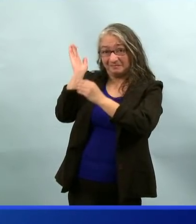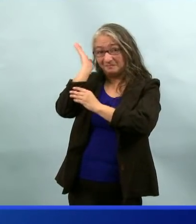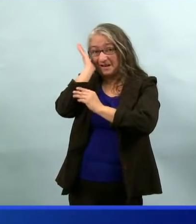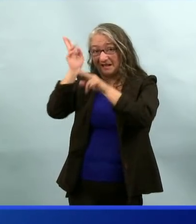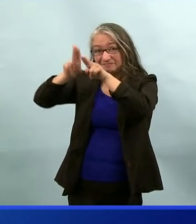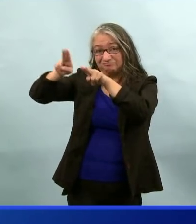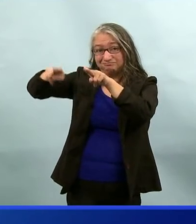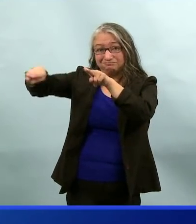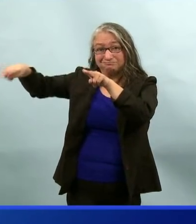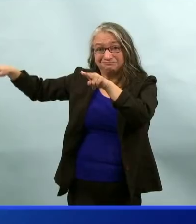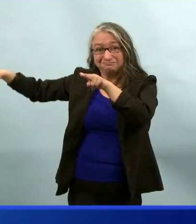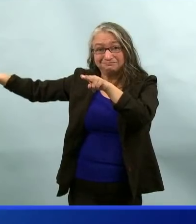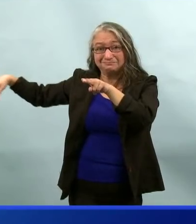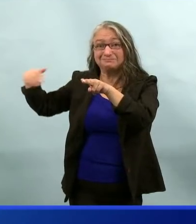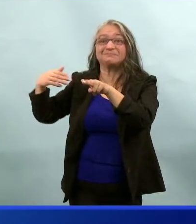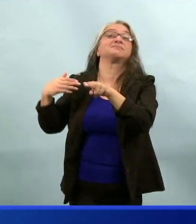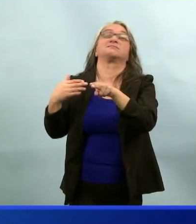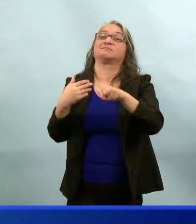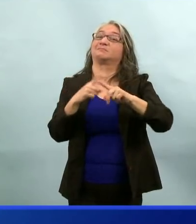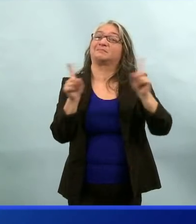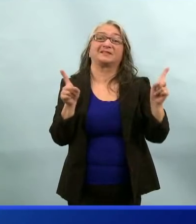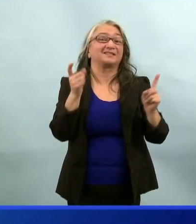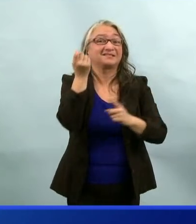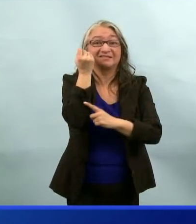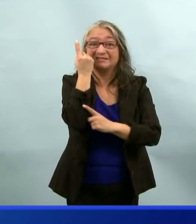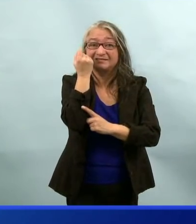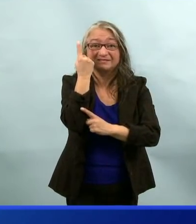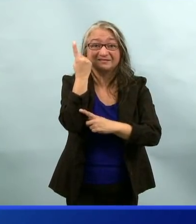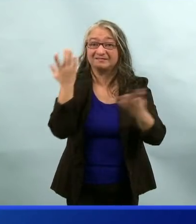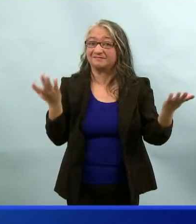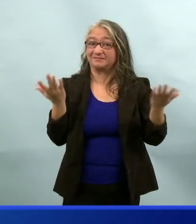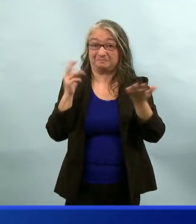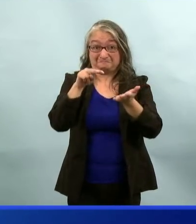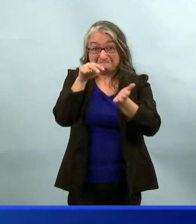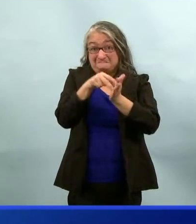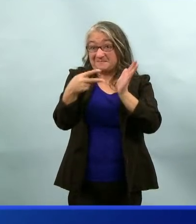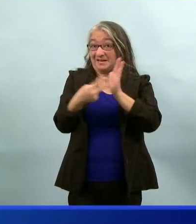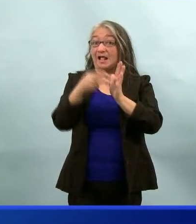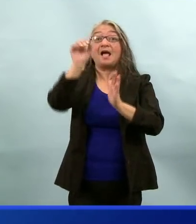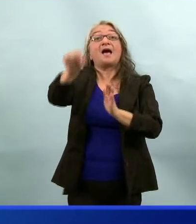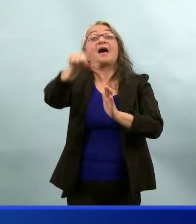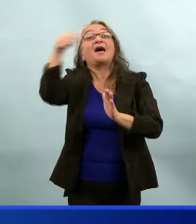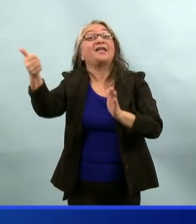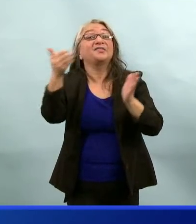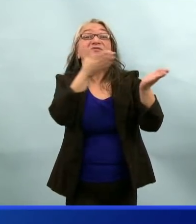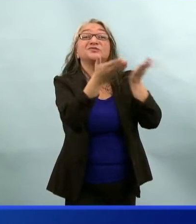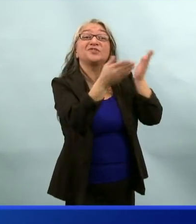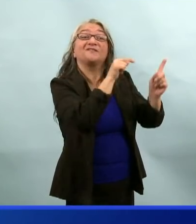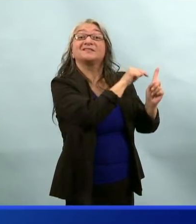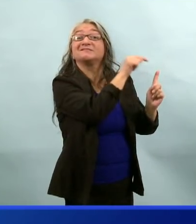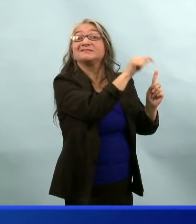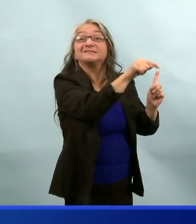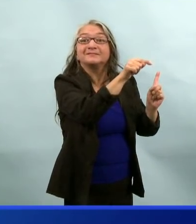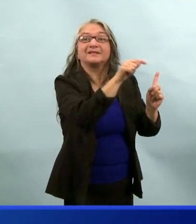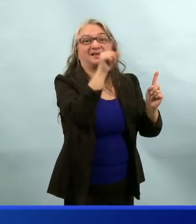without the expense of some of our non-coveted services every manitoban likely knows somebody